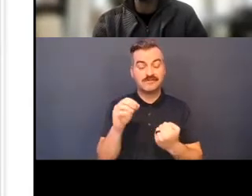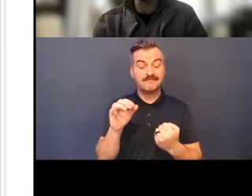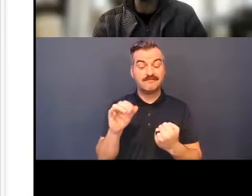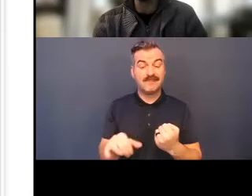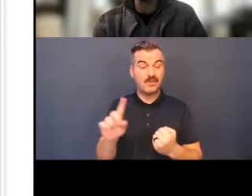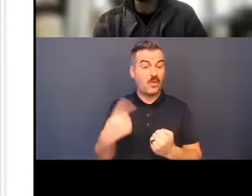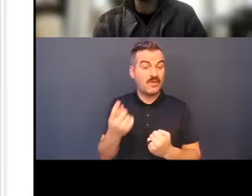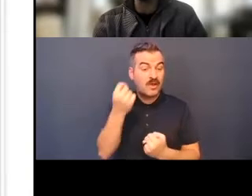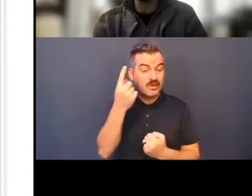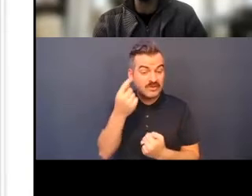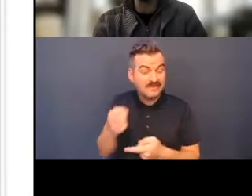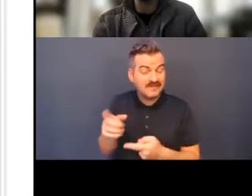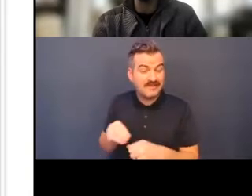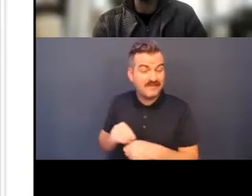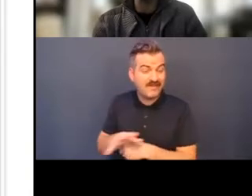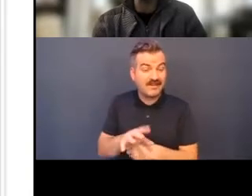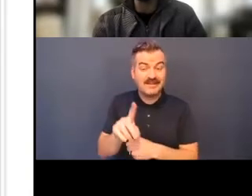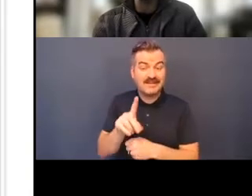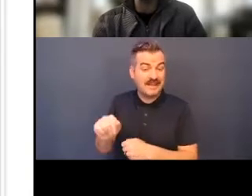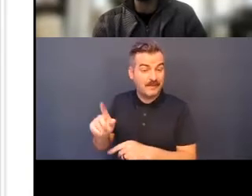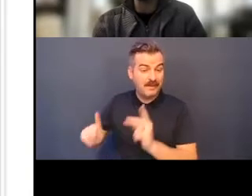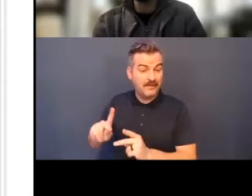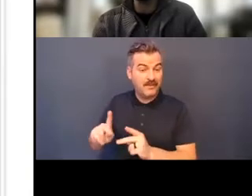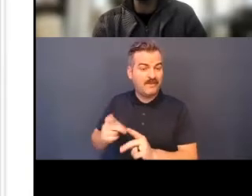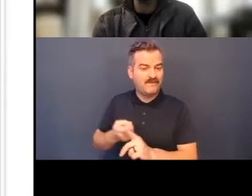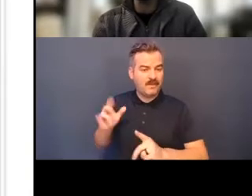understood as affecting disabled persons through 15:40:57 the model of accommodation, or what